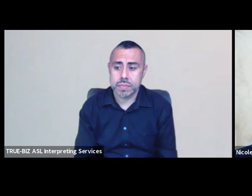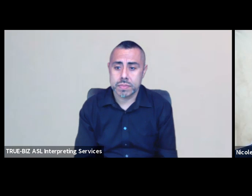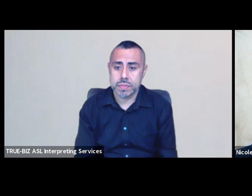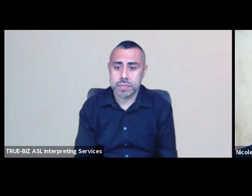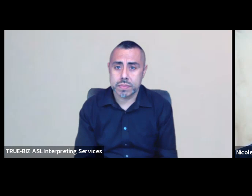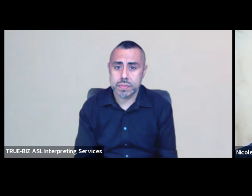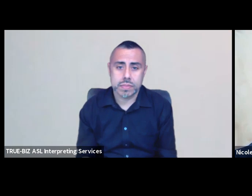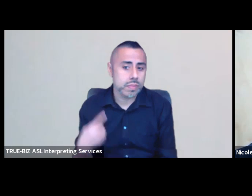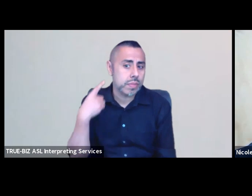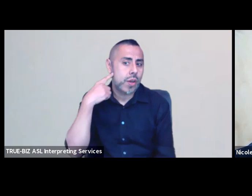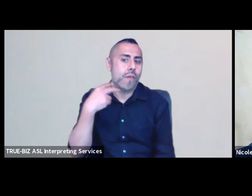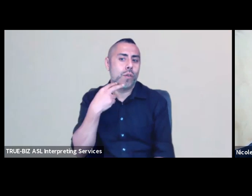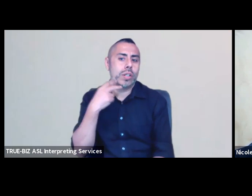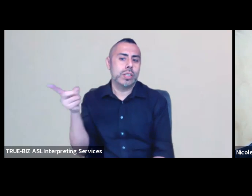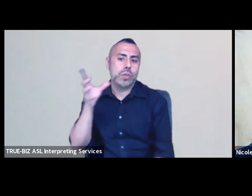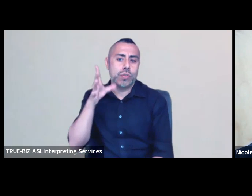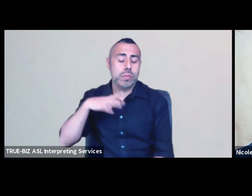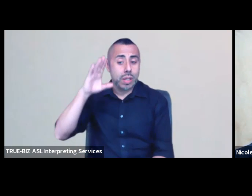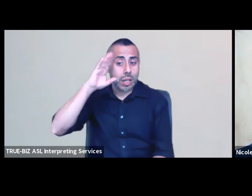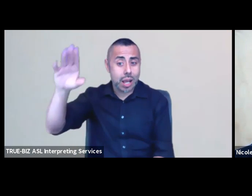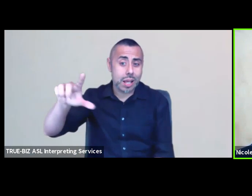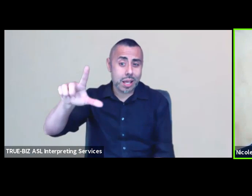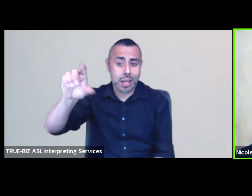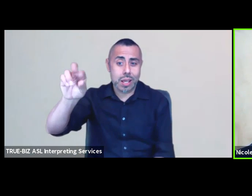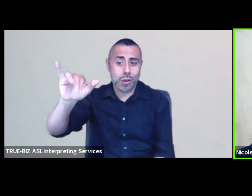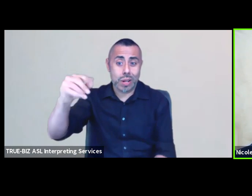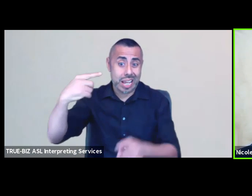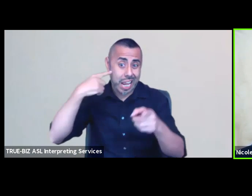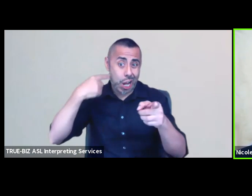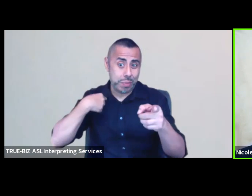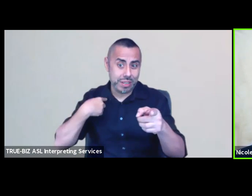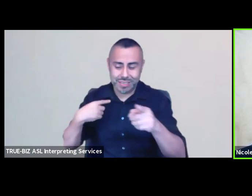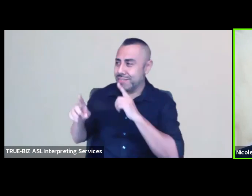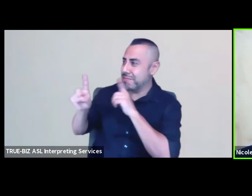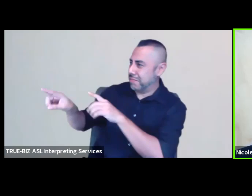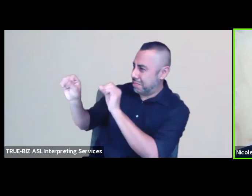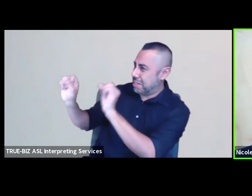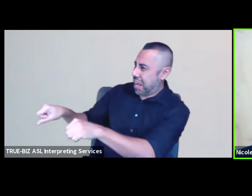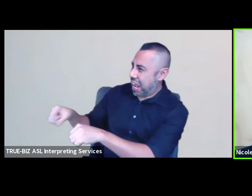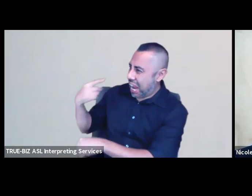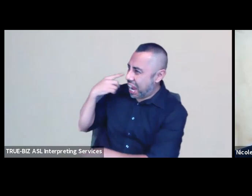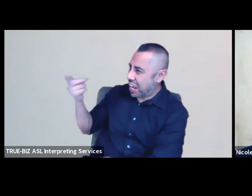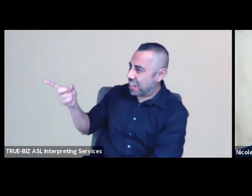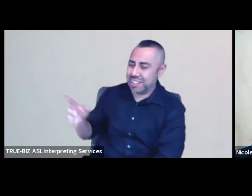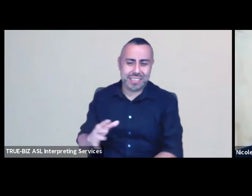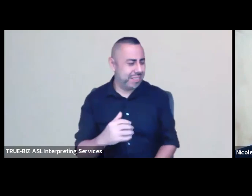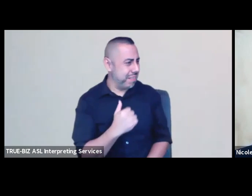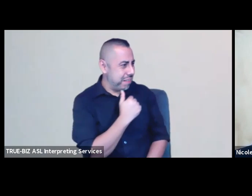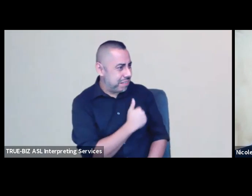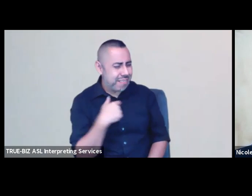Hi, it's Lori. Can you hear me? I can hear you. Sorry, I couldn't find you guys for a minute.